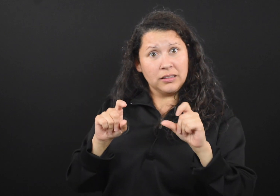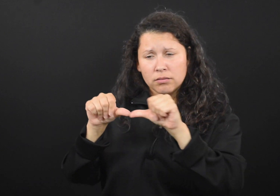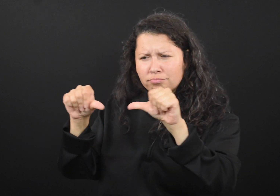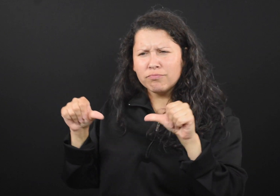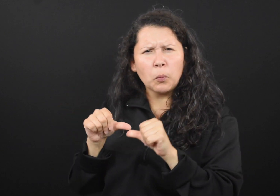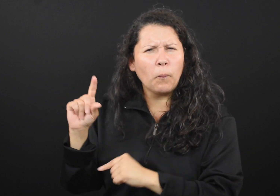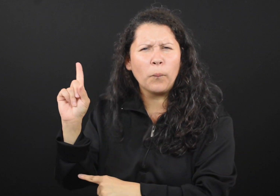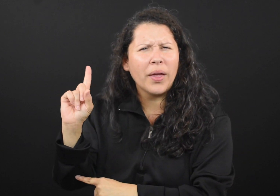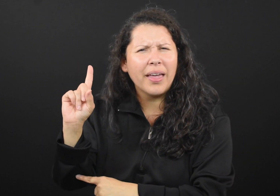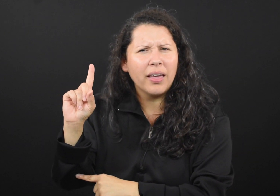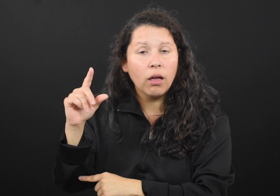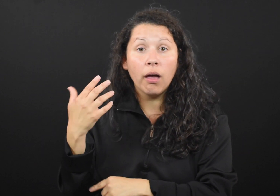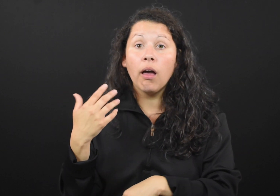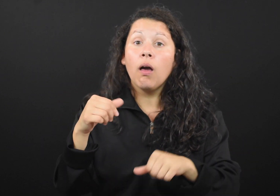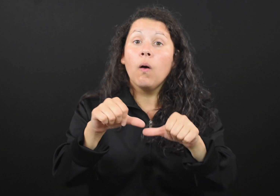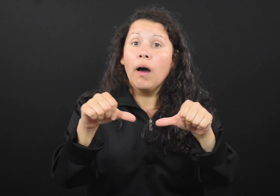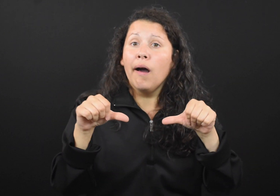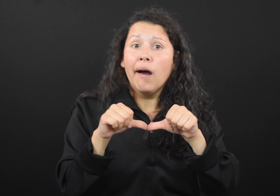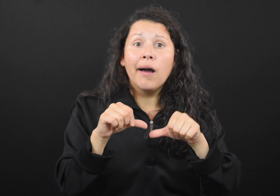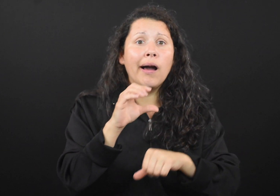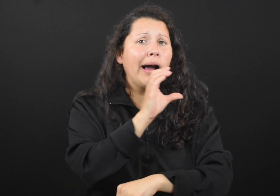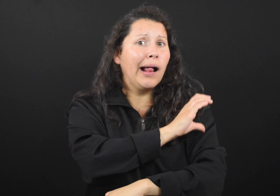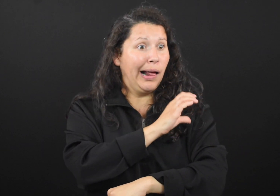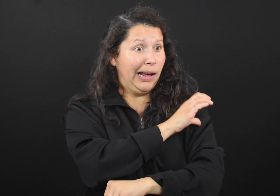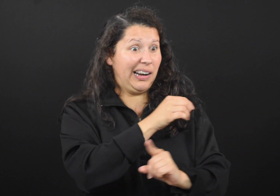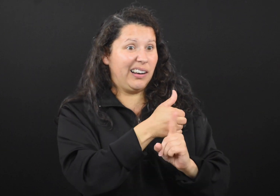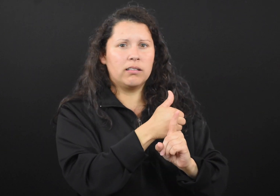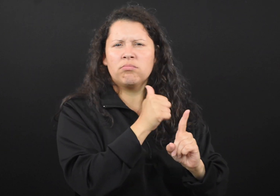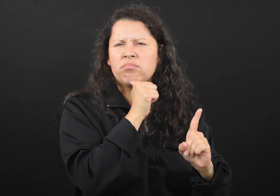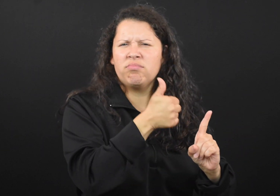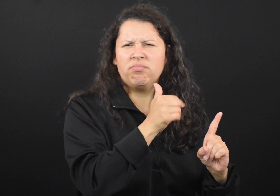Community testing sites are located at nonclinical locations,